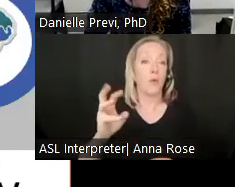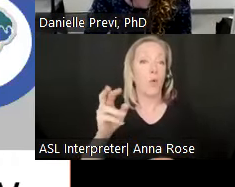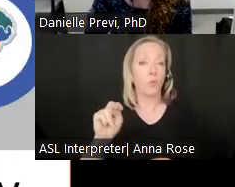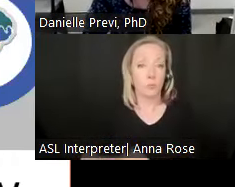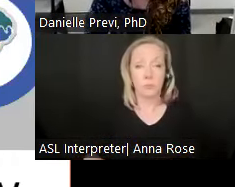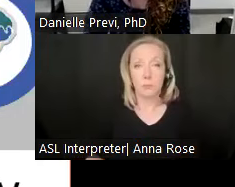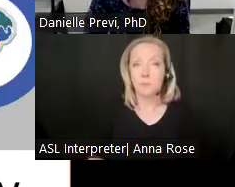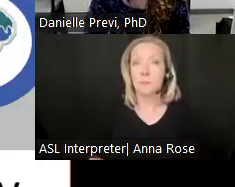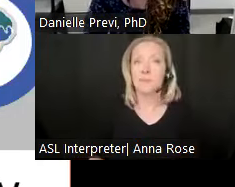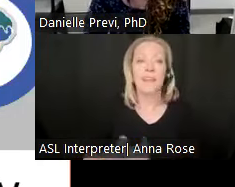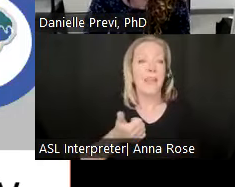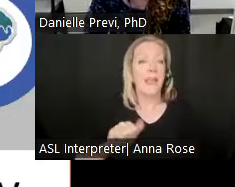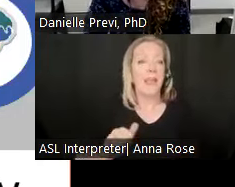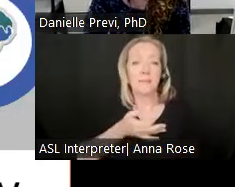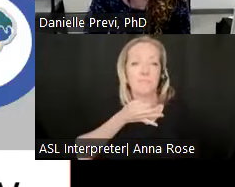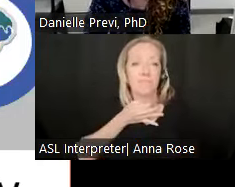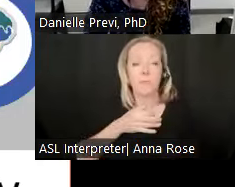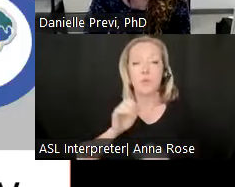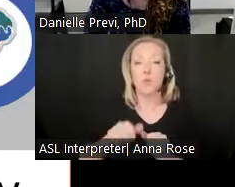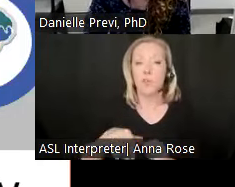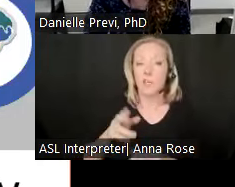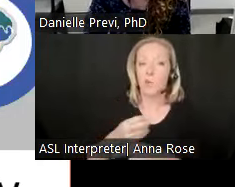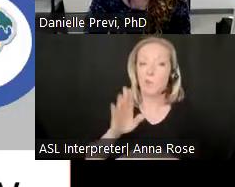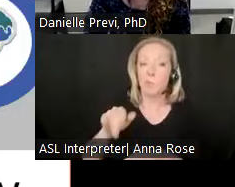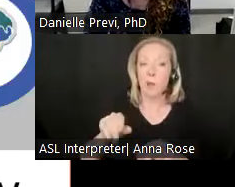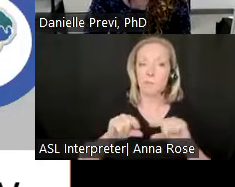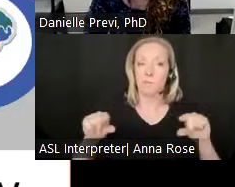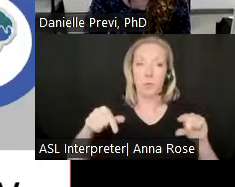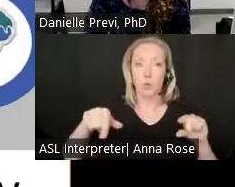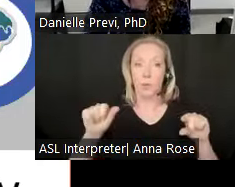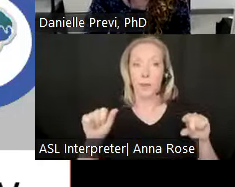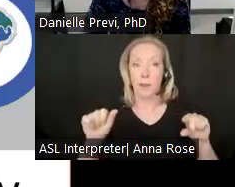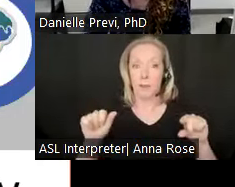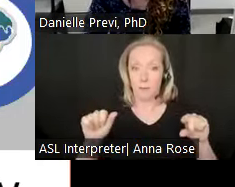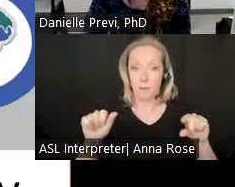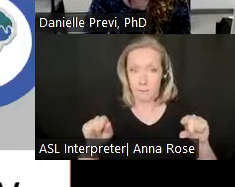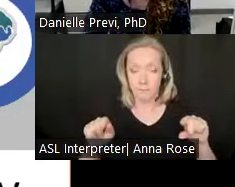Questions can be submitted via the Q&A box on the lower left of your screen and a recording